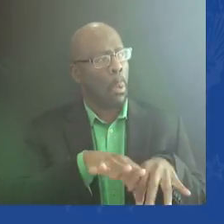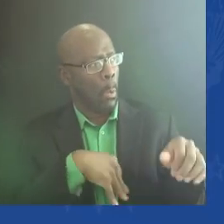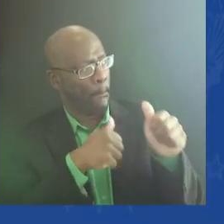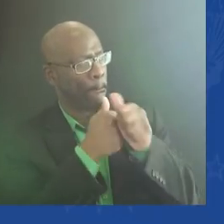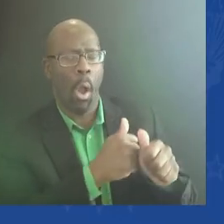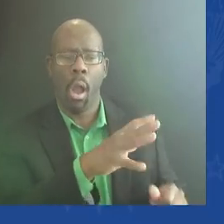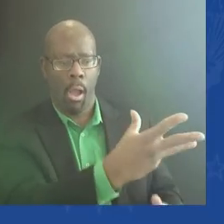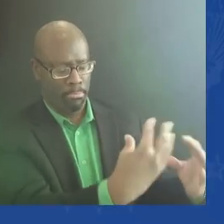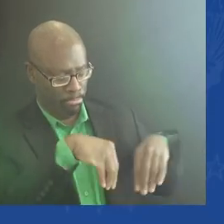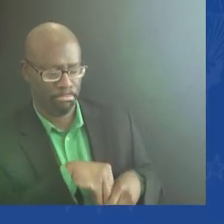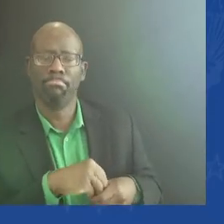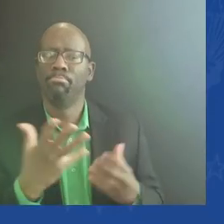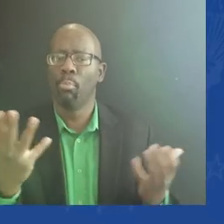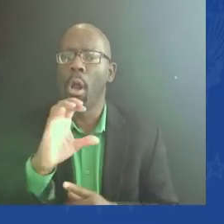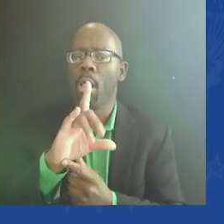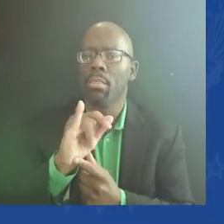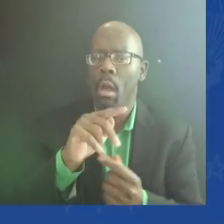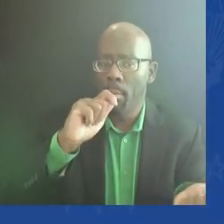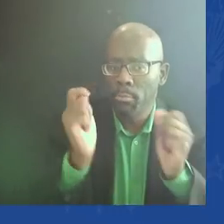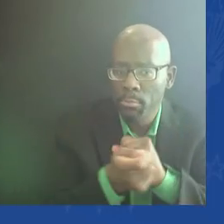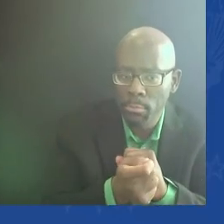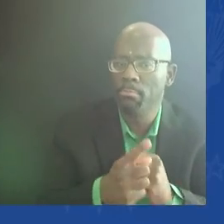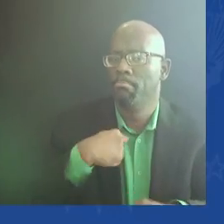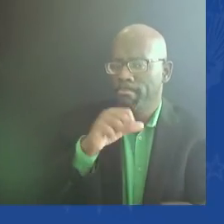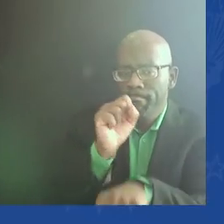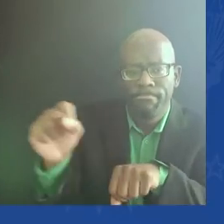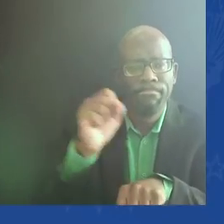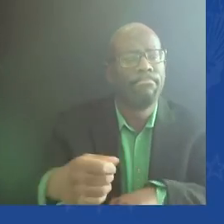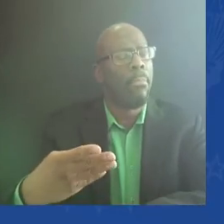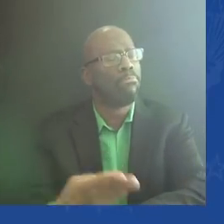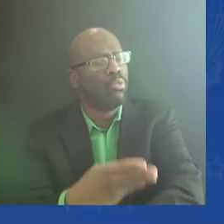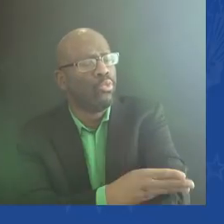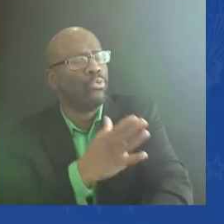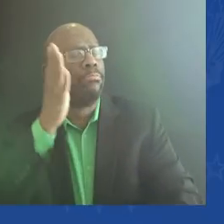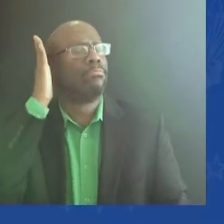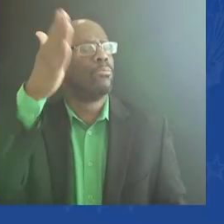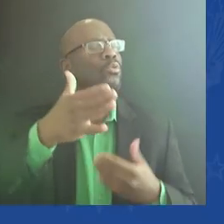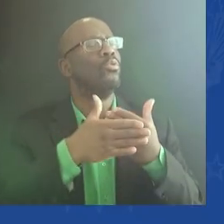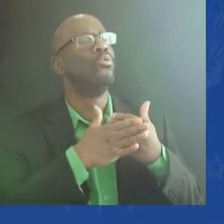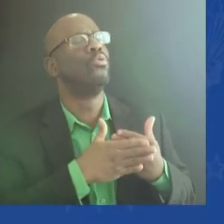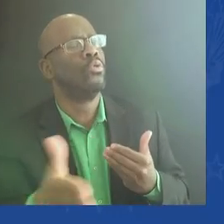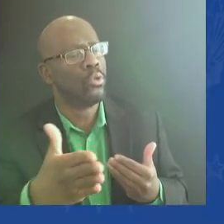the prospects of American workers being able to have good jobs and good pay; and further, that I would make sure